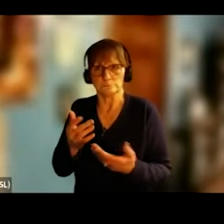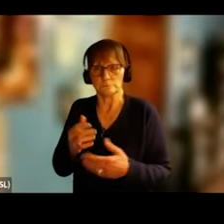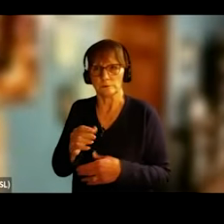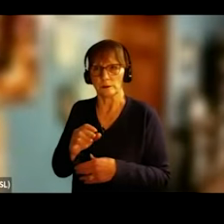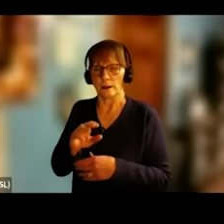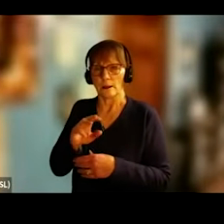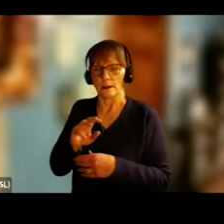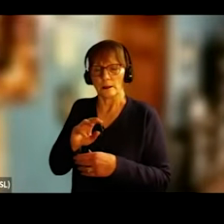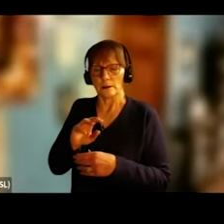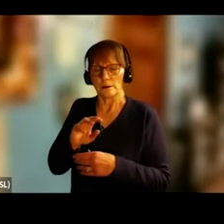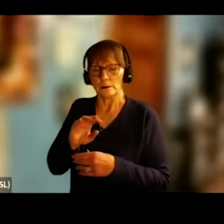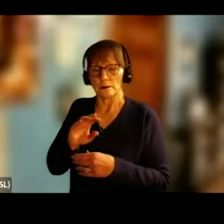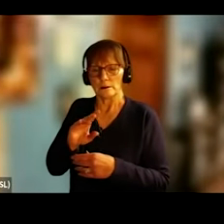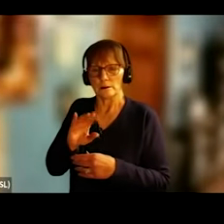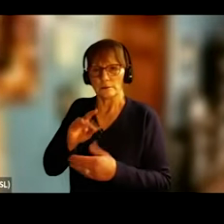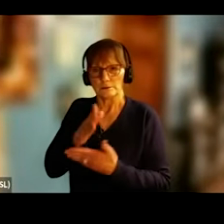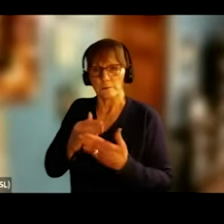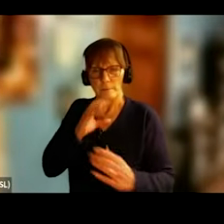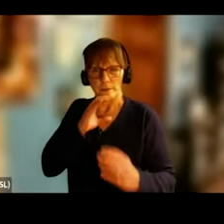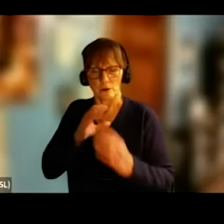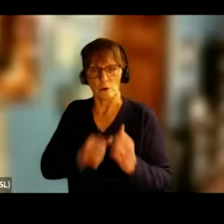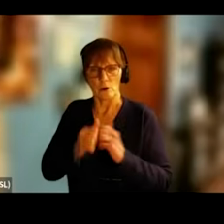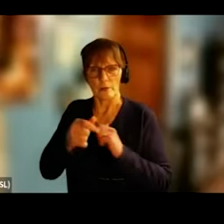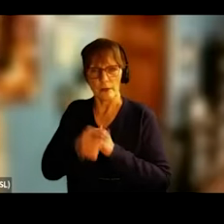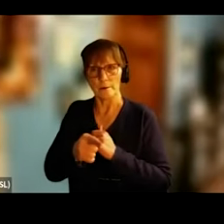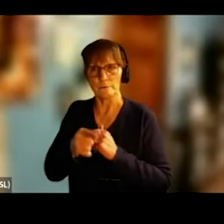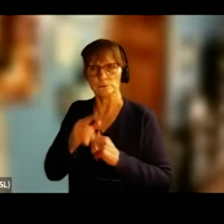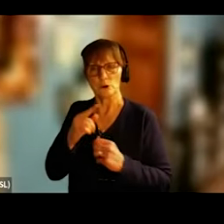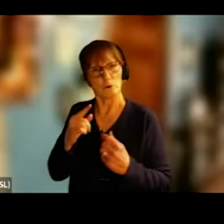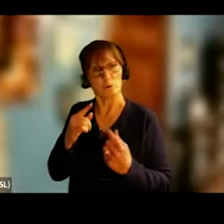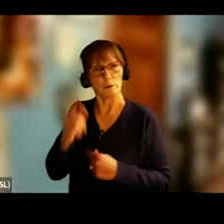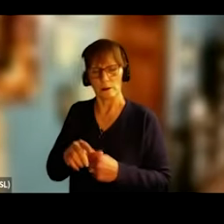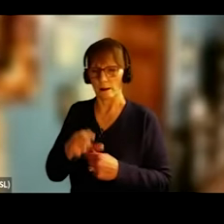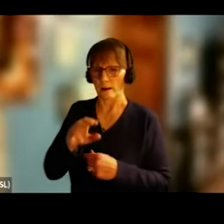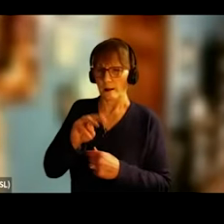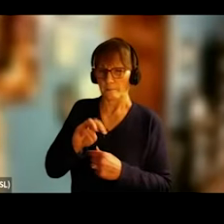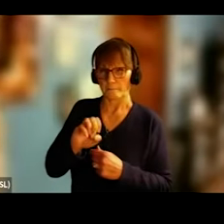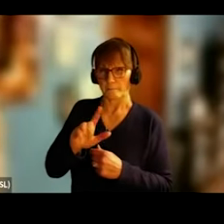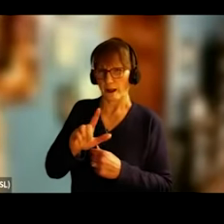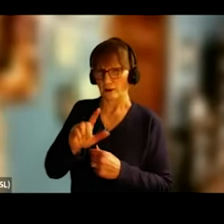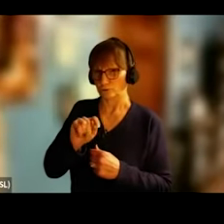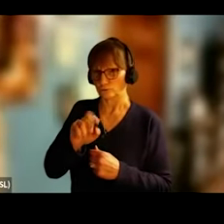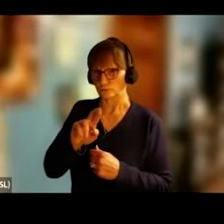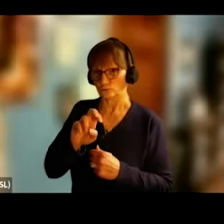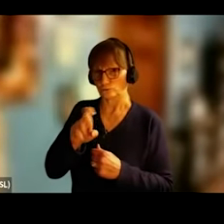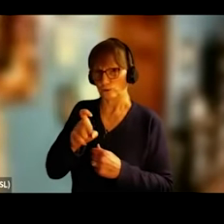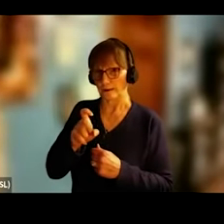And so that's part of my conversation with them was like, "Well, let's consider Naltrexone. This will help decrease your cravings and help you maintain a functional status